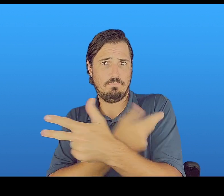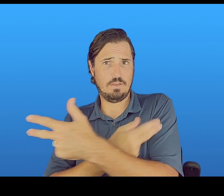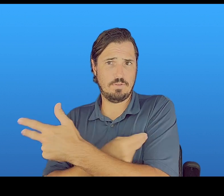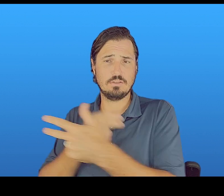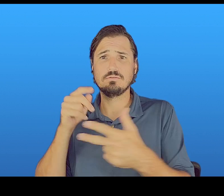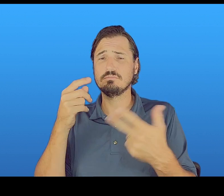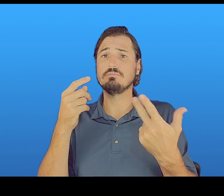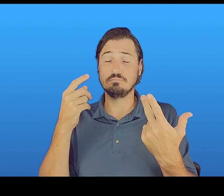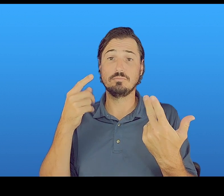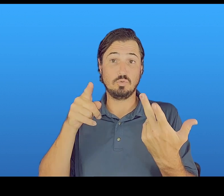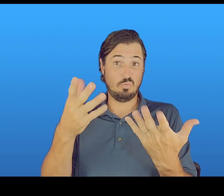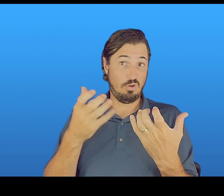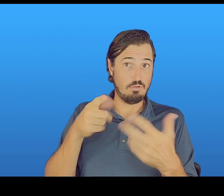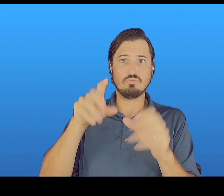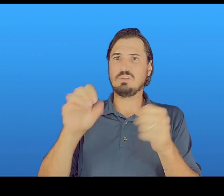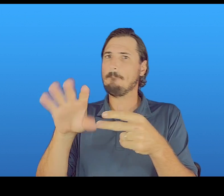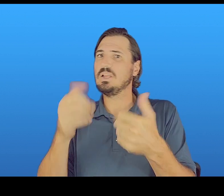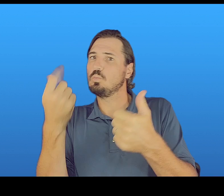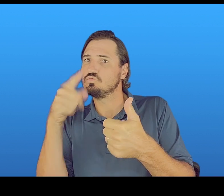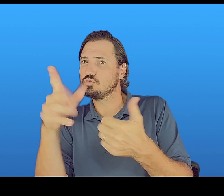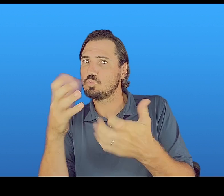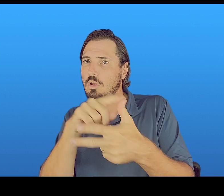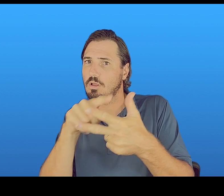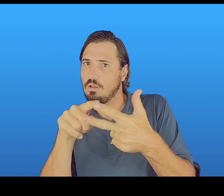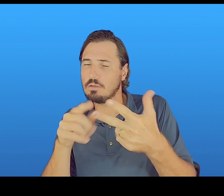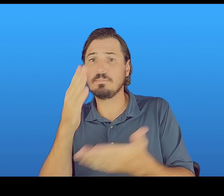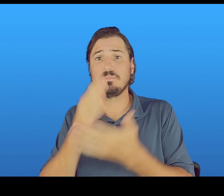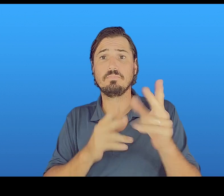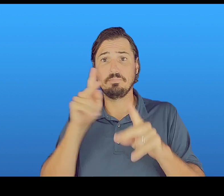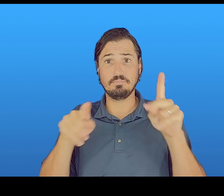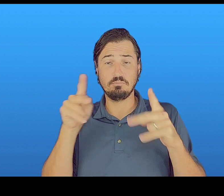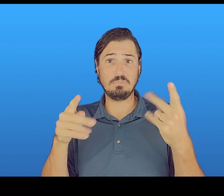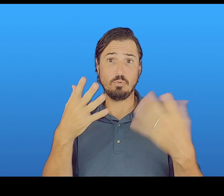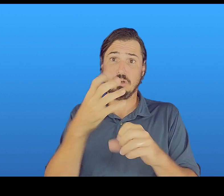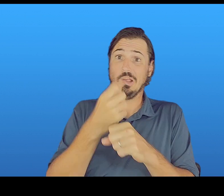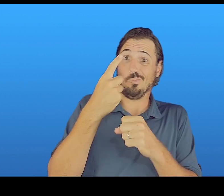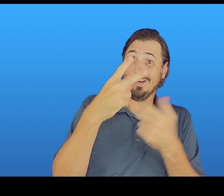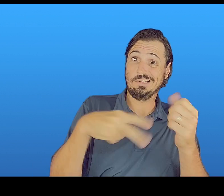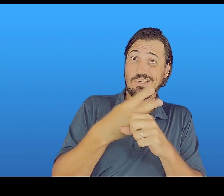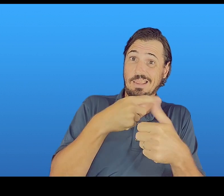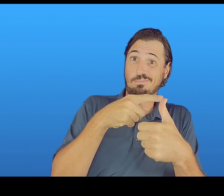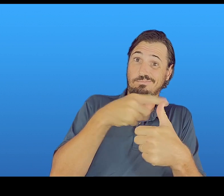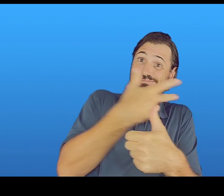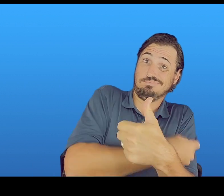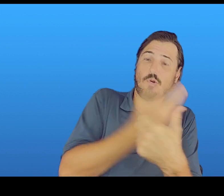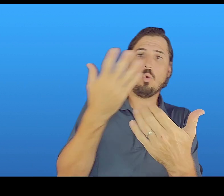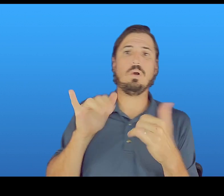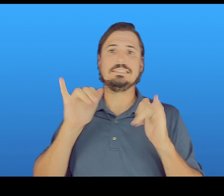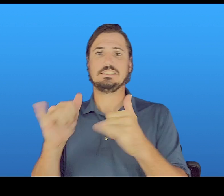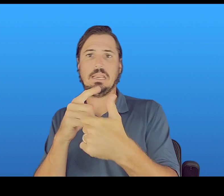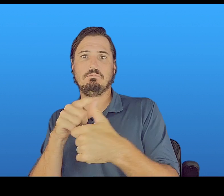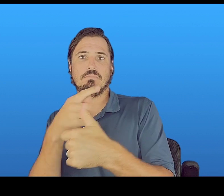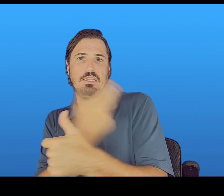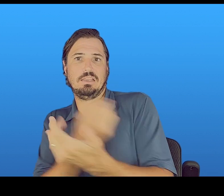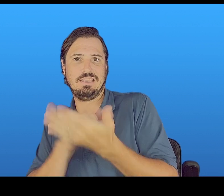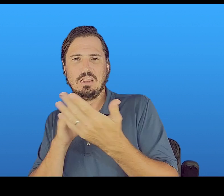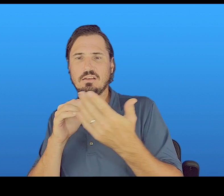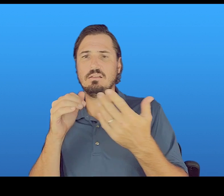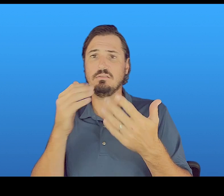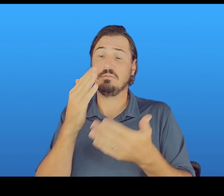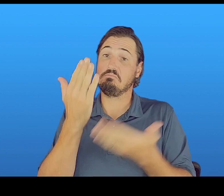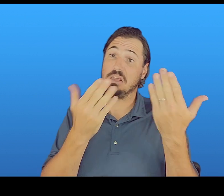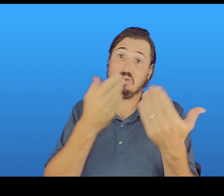Eligible individuals may choose which vaccine they receive as a booster dose. Some people may have a preference for the vaccine type that they originally received, and others may prefer to get